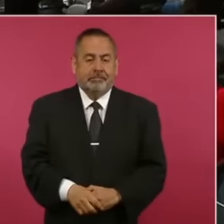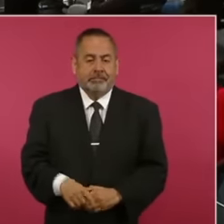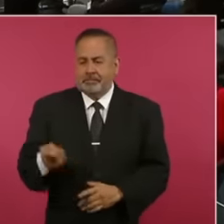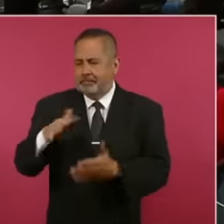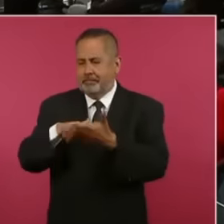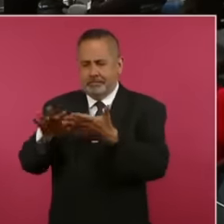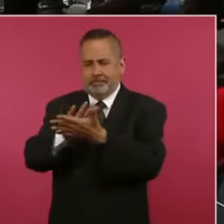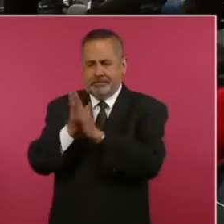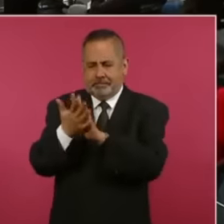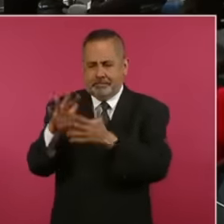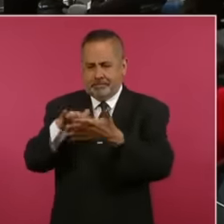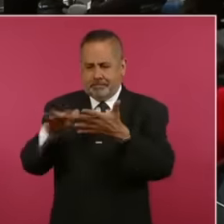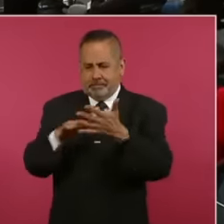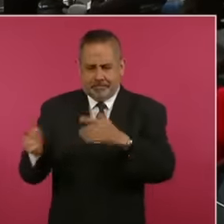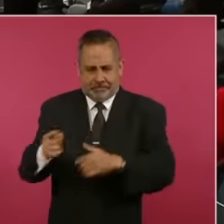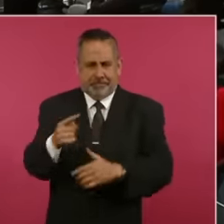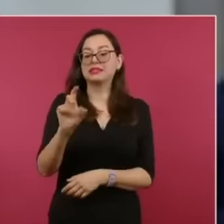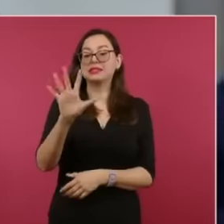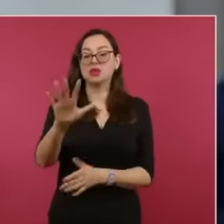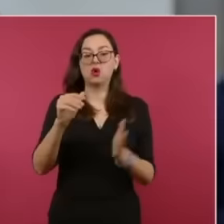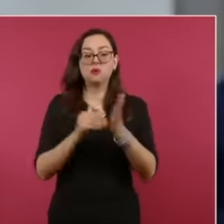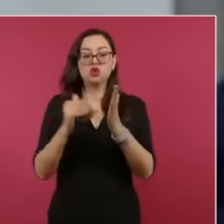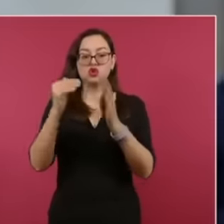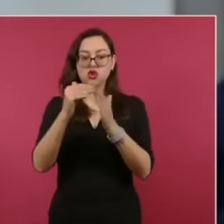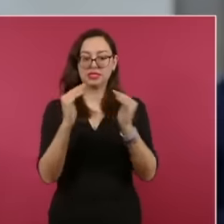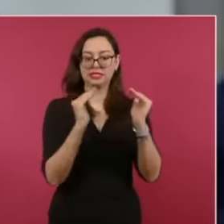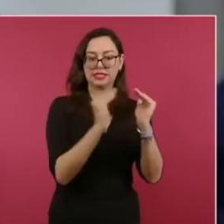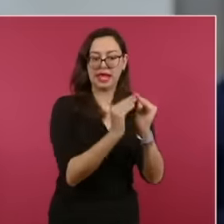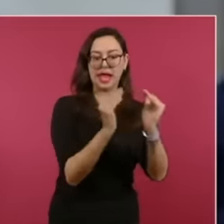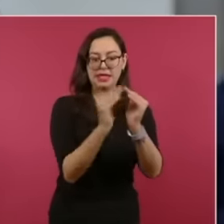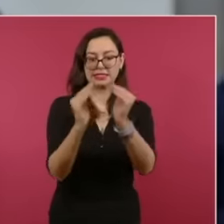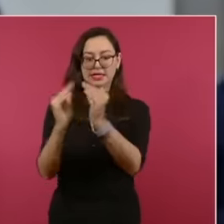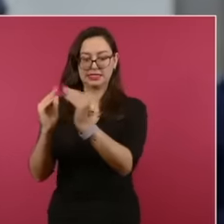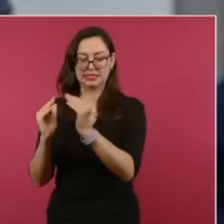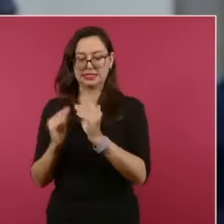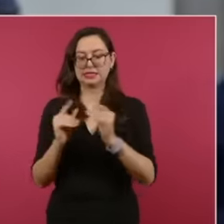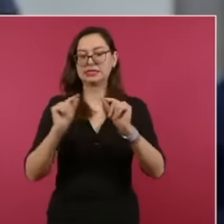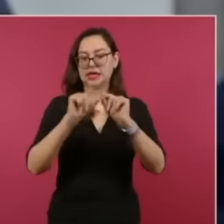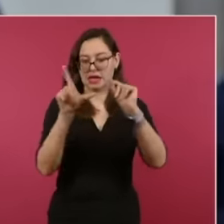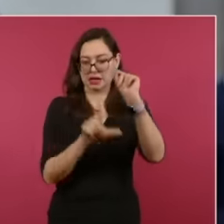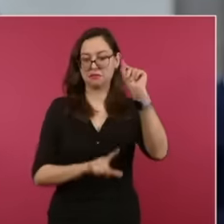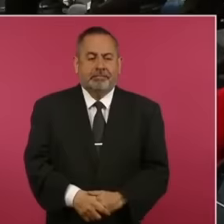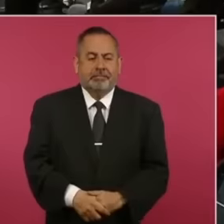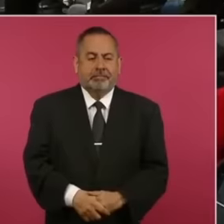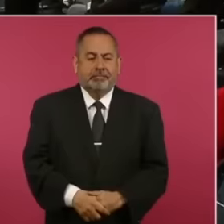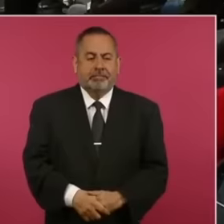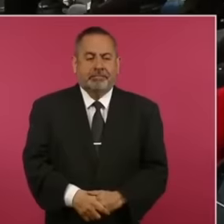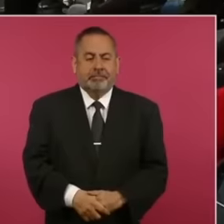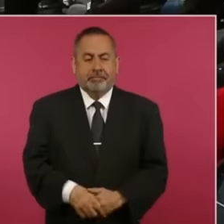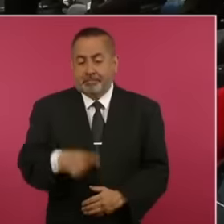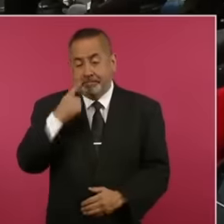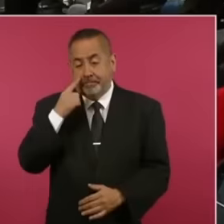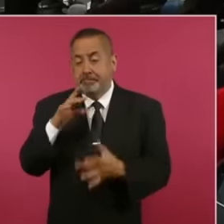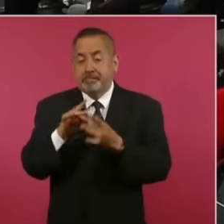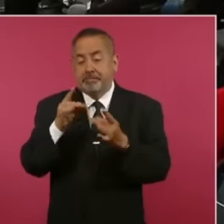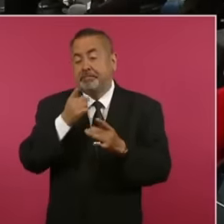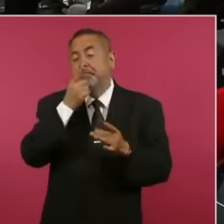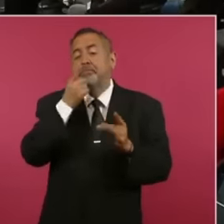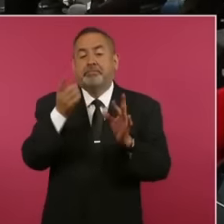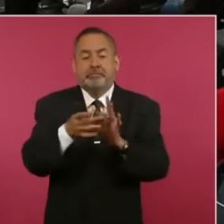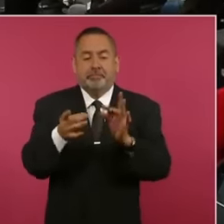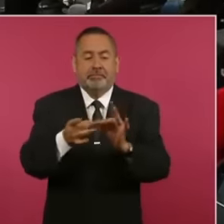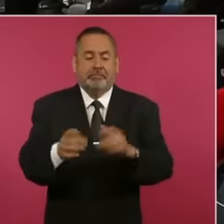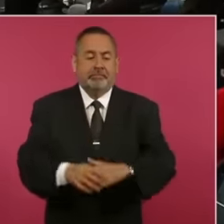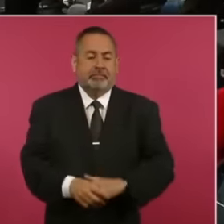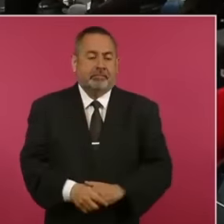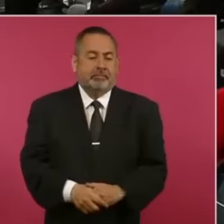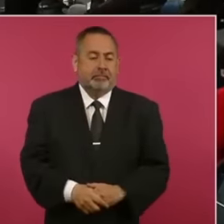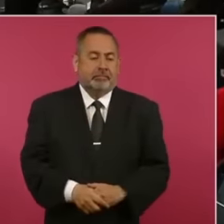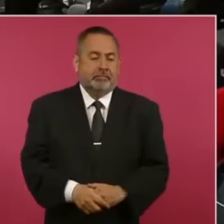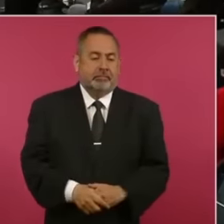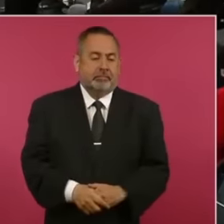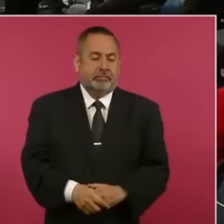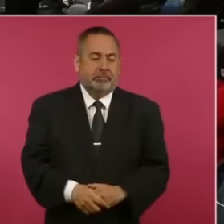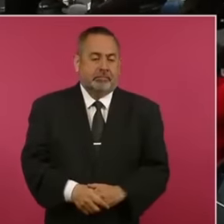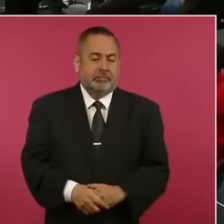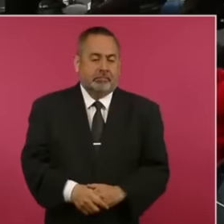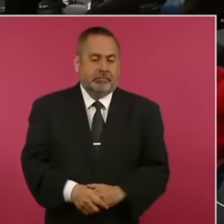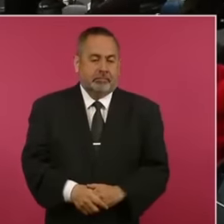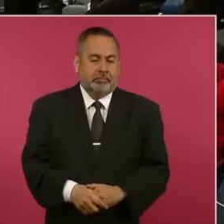note, look at what it said, supposedly,